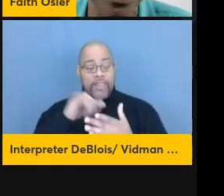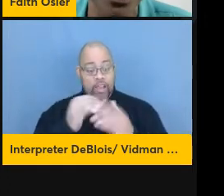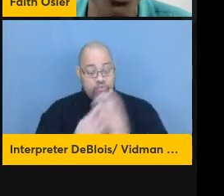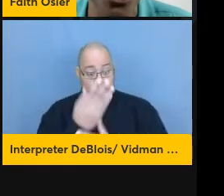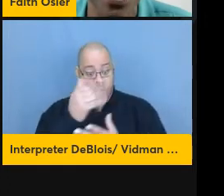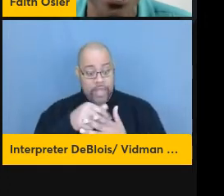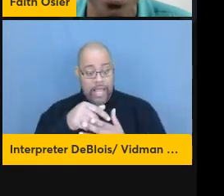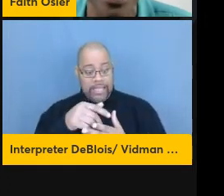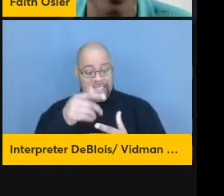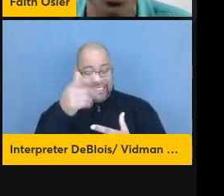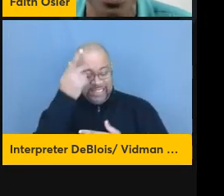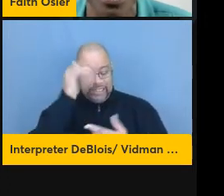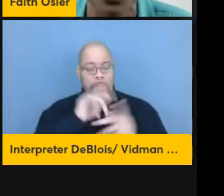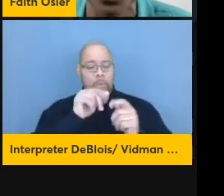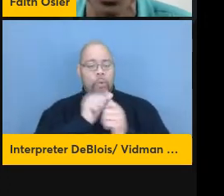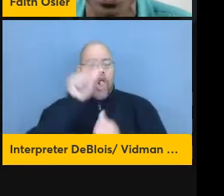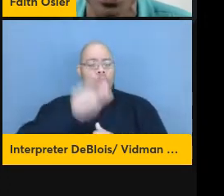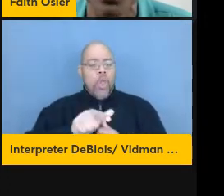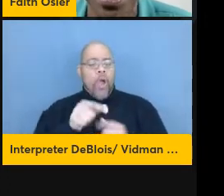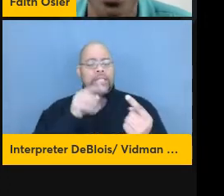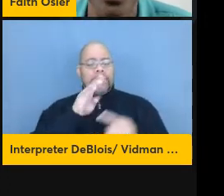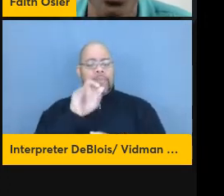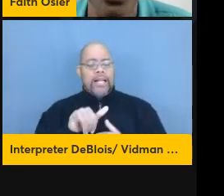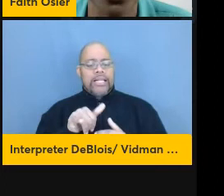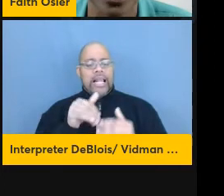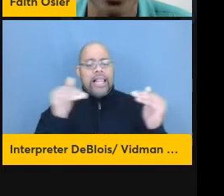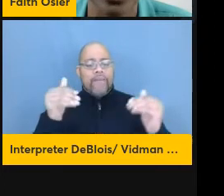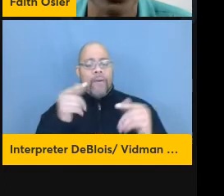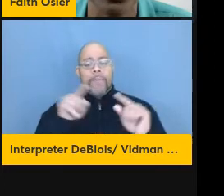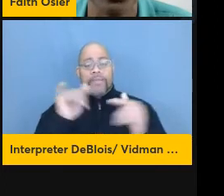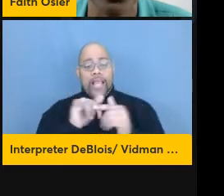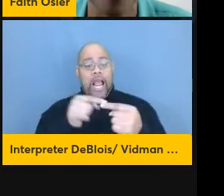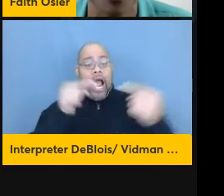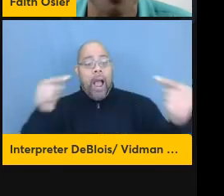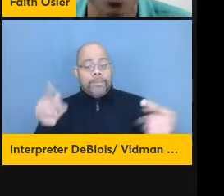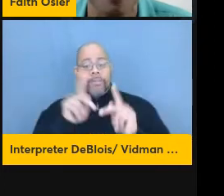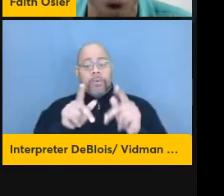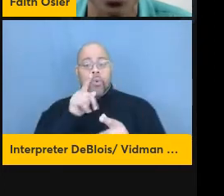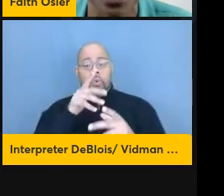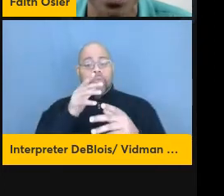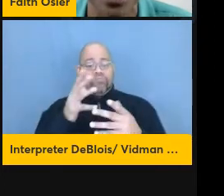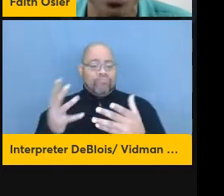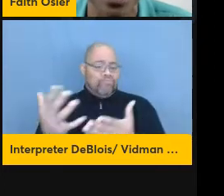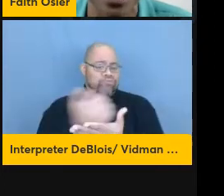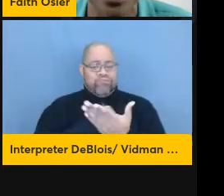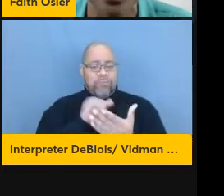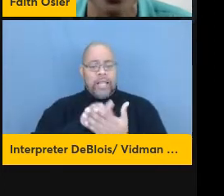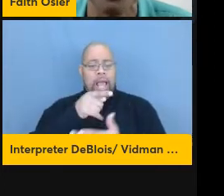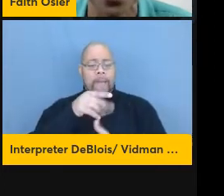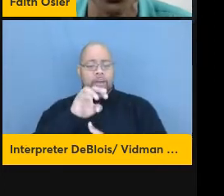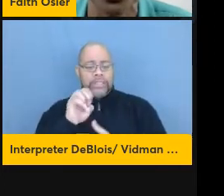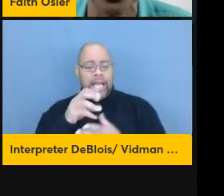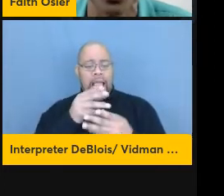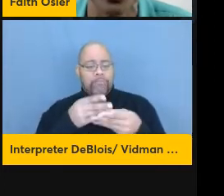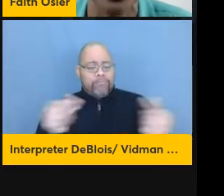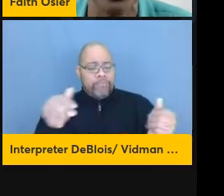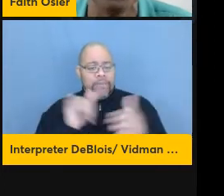with the lowest antibody levels. While in contrast, those who gobbled up their parasites and cleared their infections, these